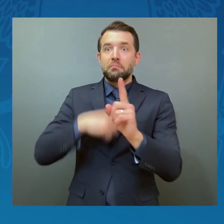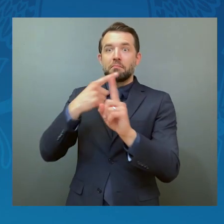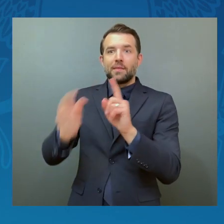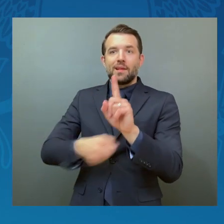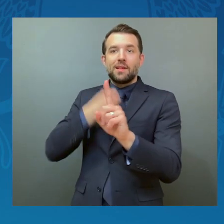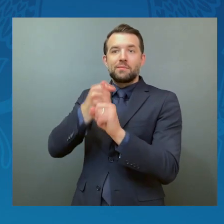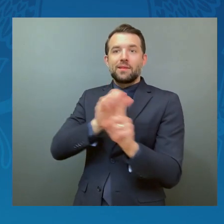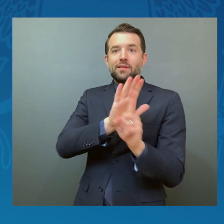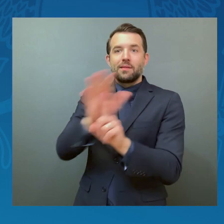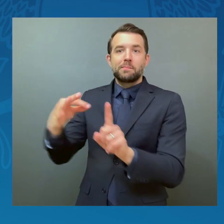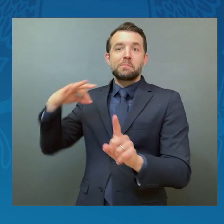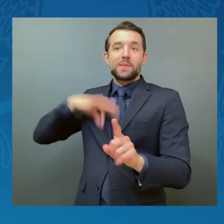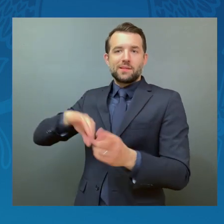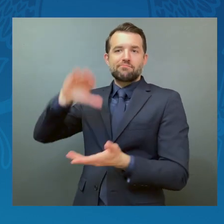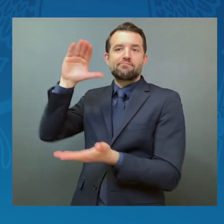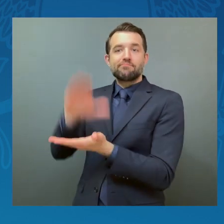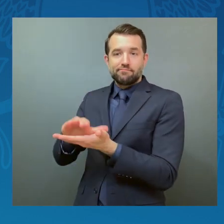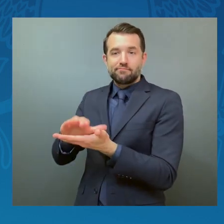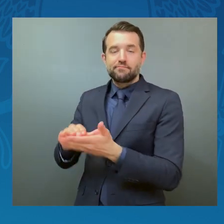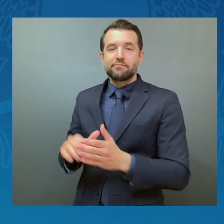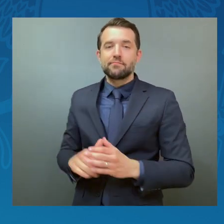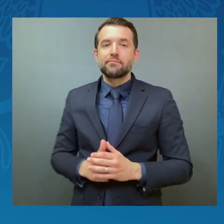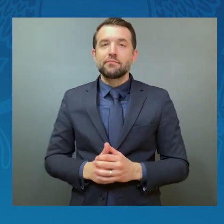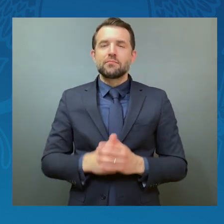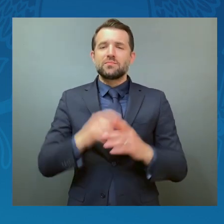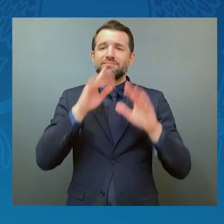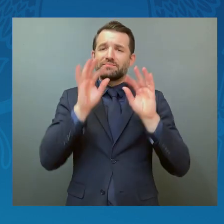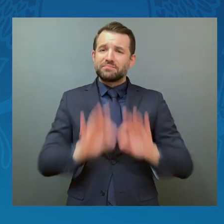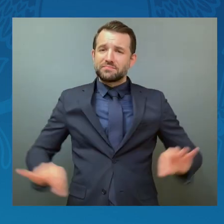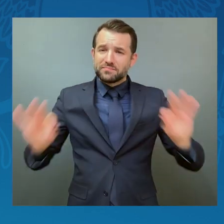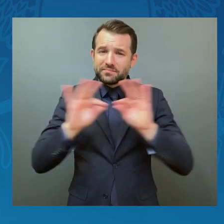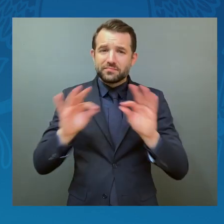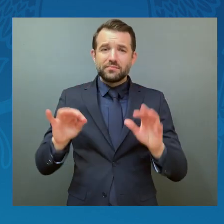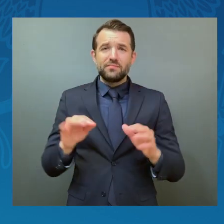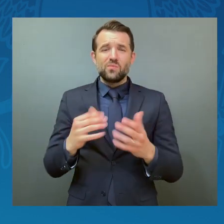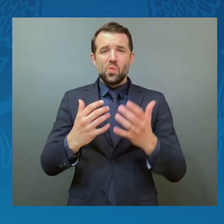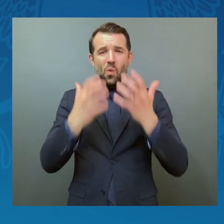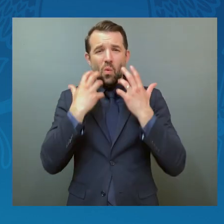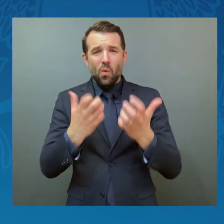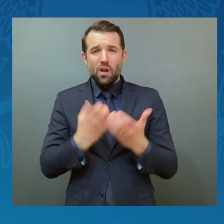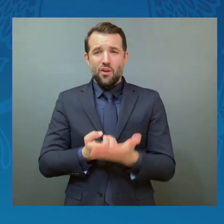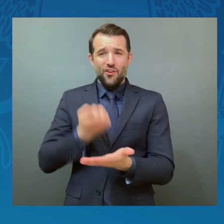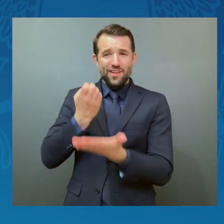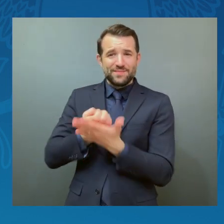and economic opportunity for millions of families. I want to thank all the agencies and agency heads